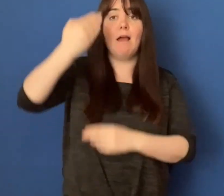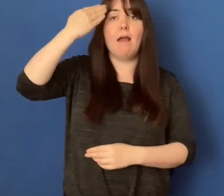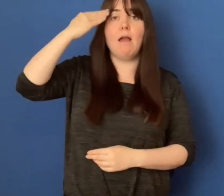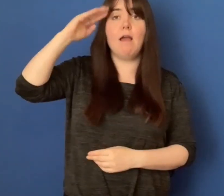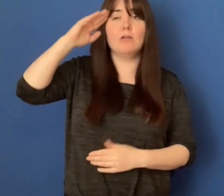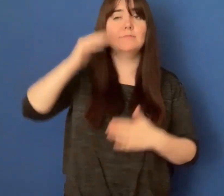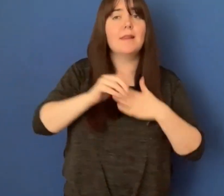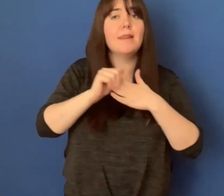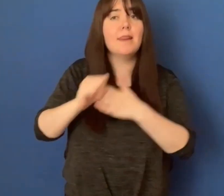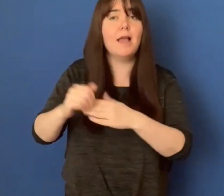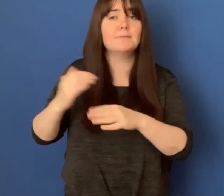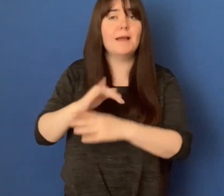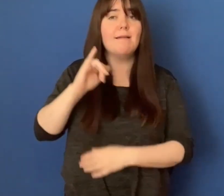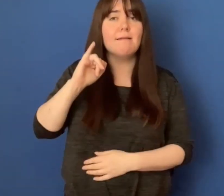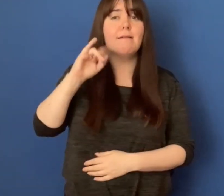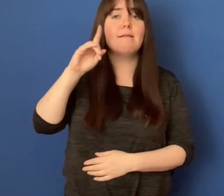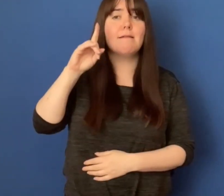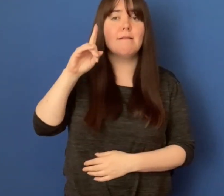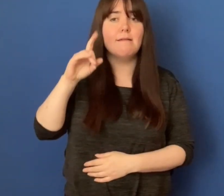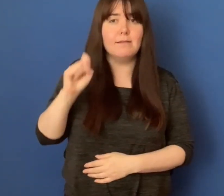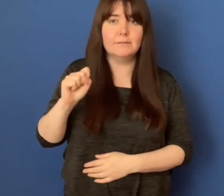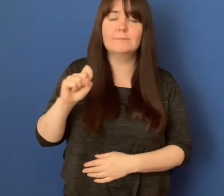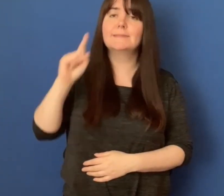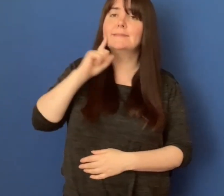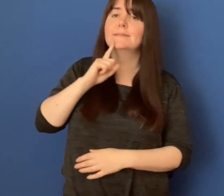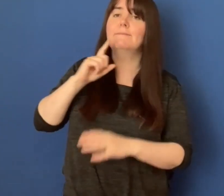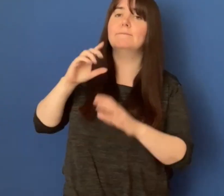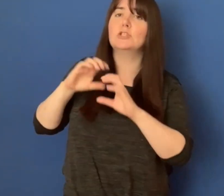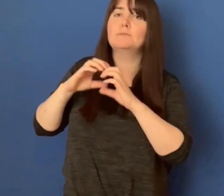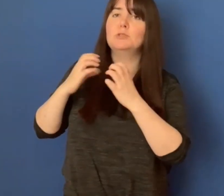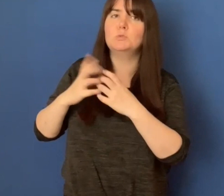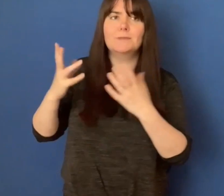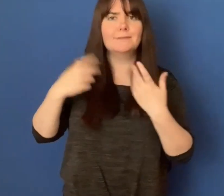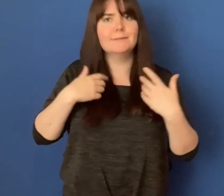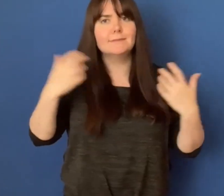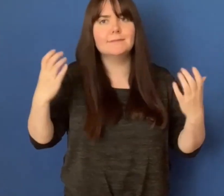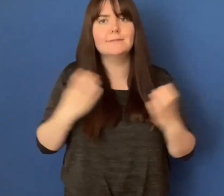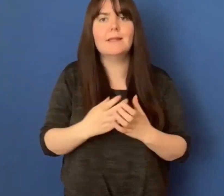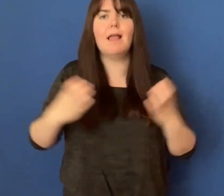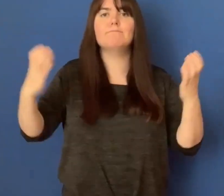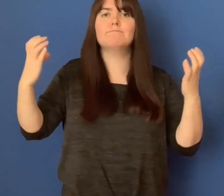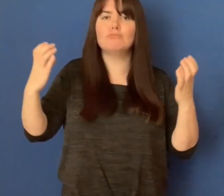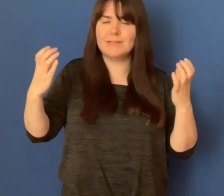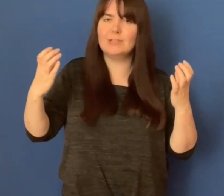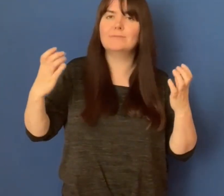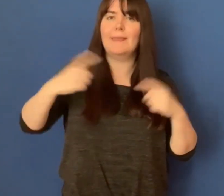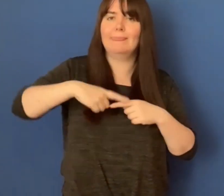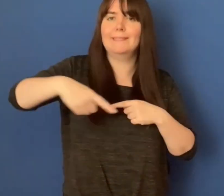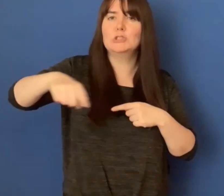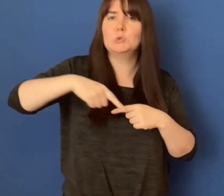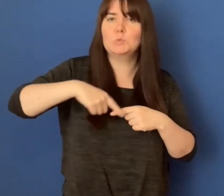In Ireland, led by the Irish Deaf Society, the Deaf Community will celebrate this week as